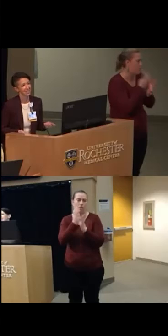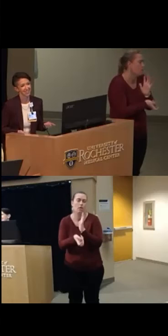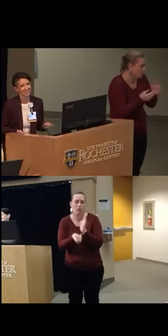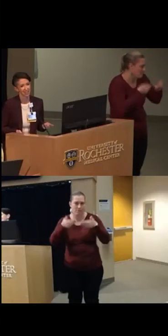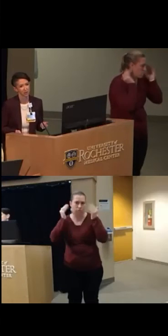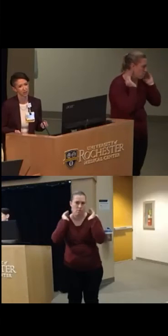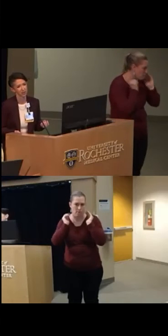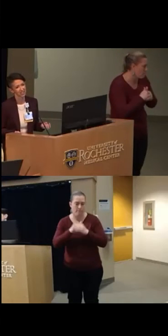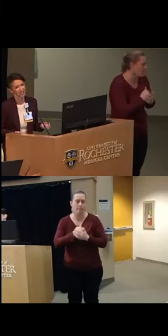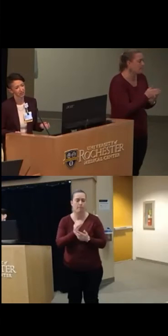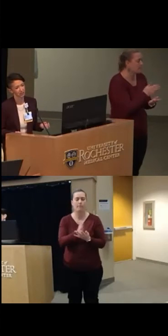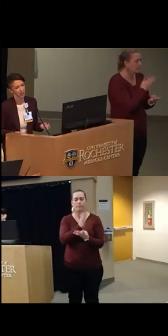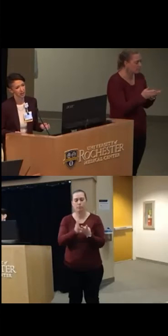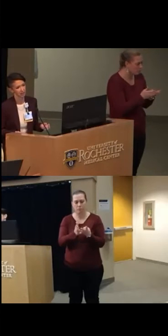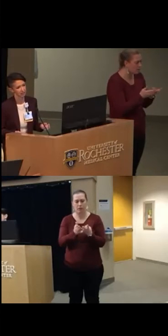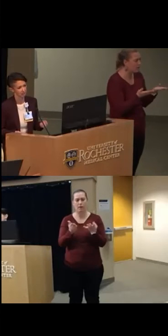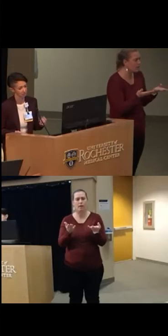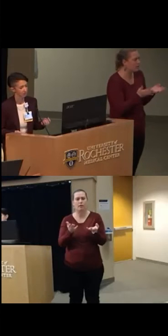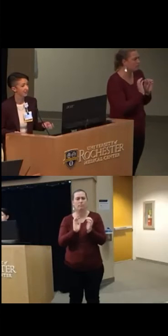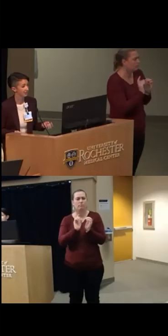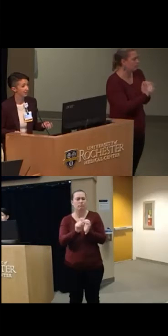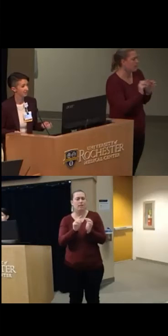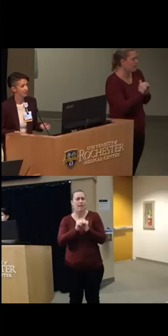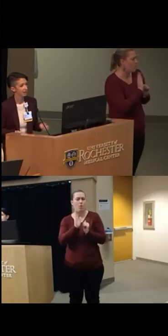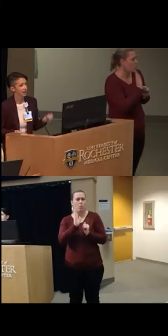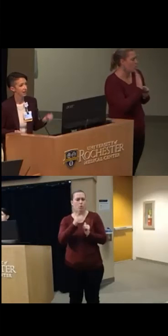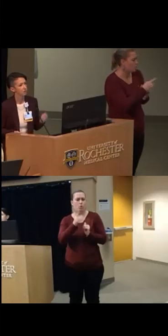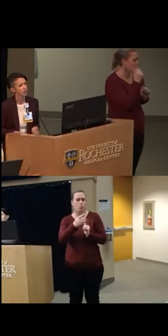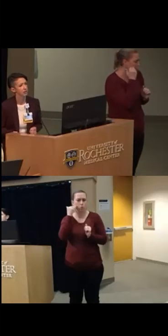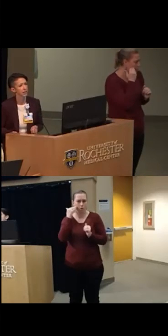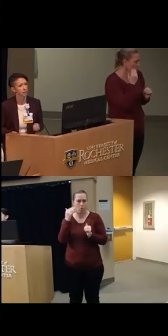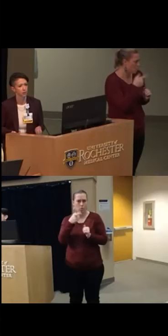better what small changes would be aware of we would we see how would we know if you're getting